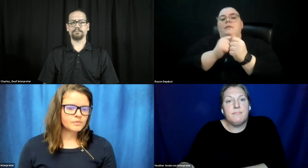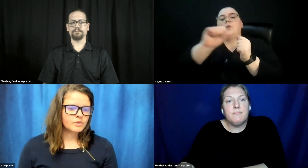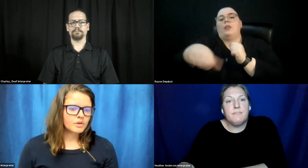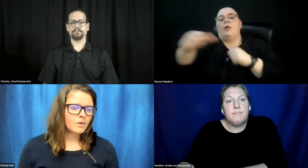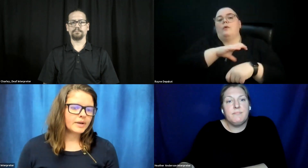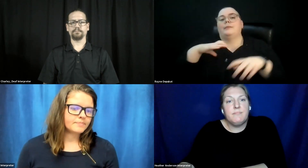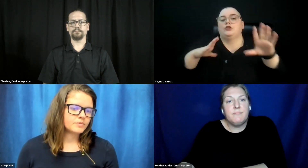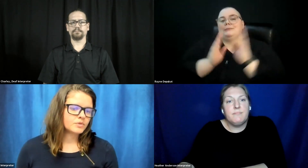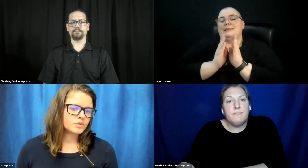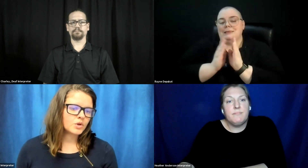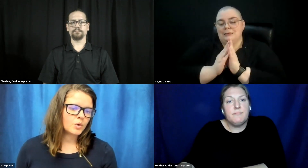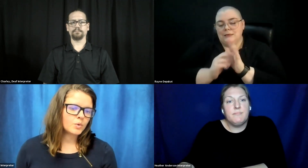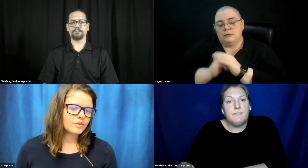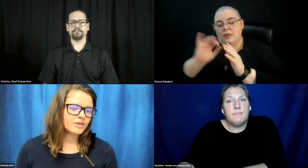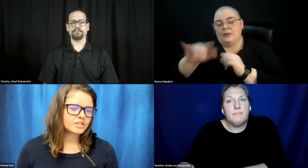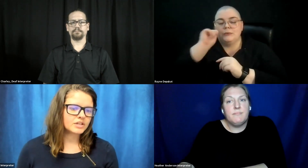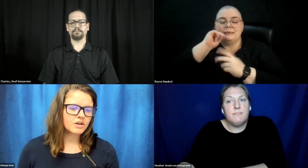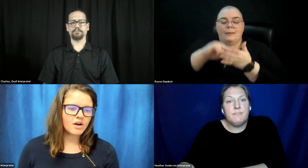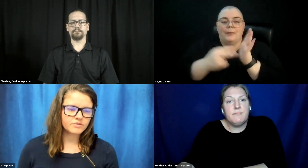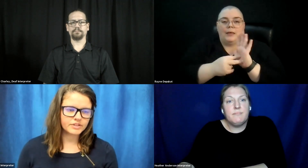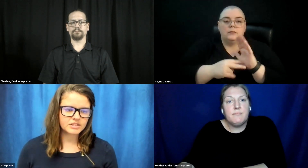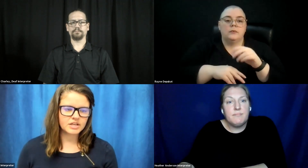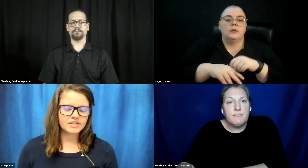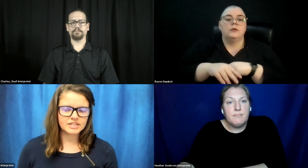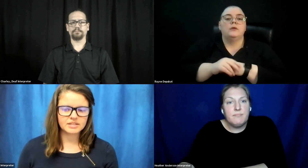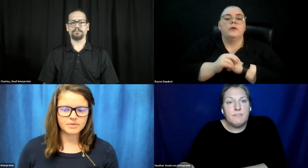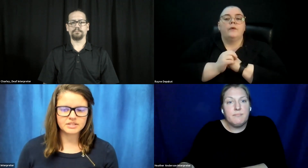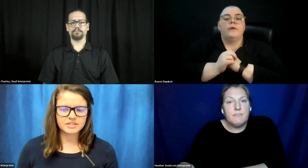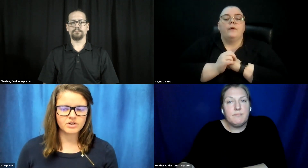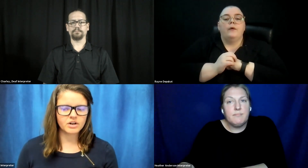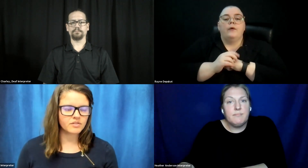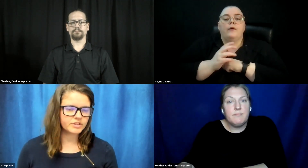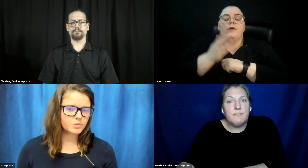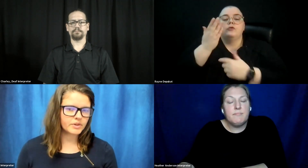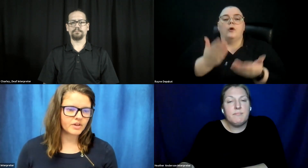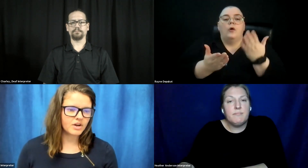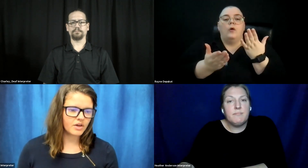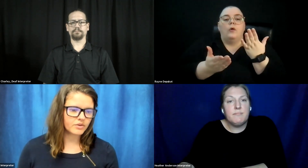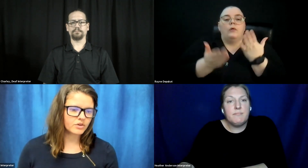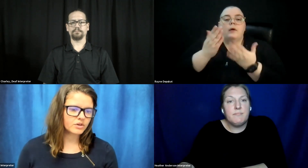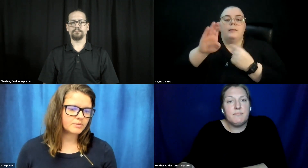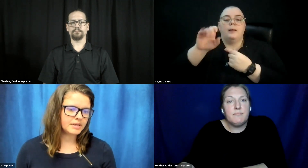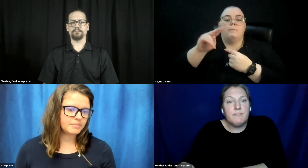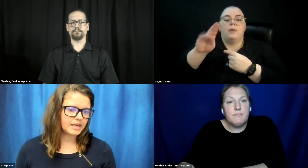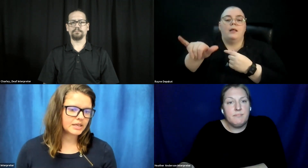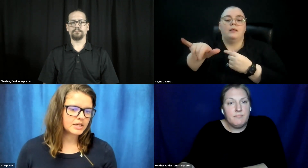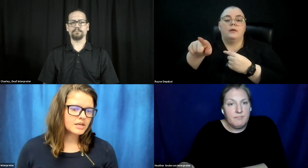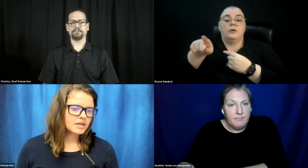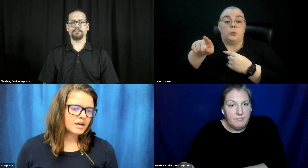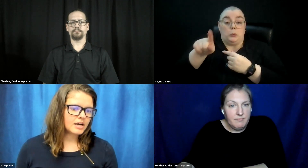Okay, so there's a conflict I think Tina means Is there a conflict with another committee meeting.